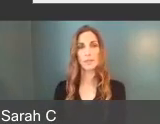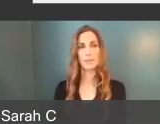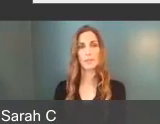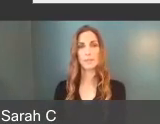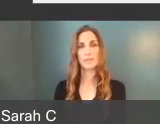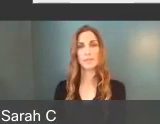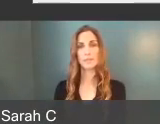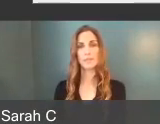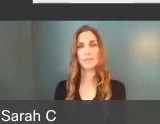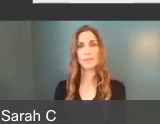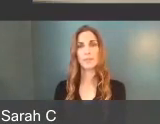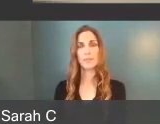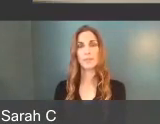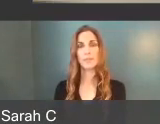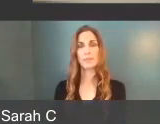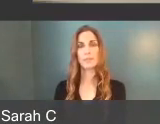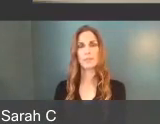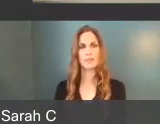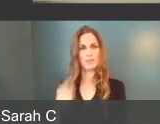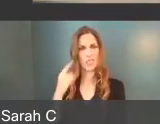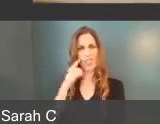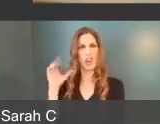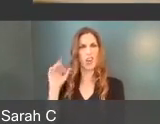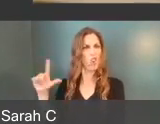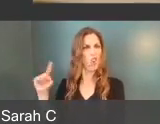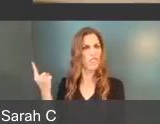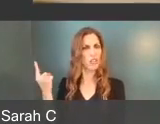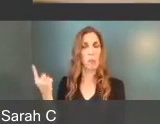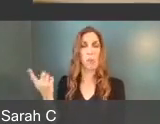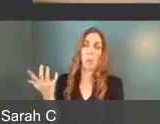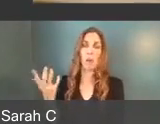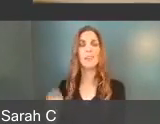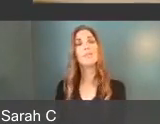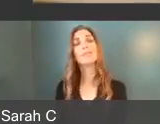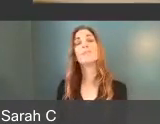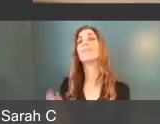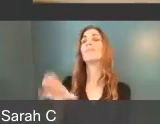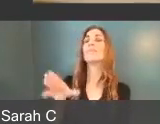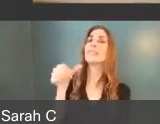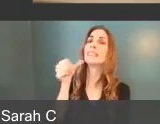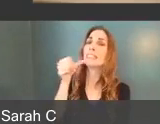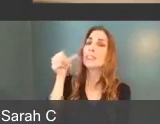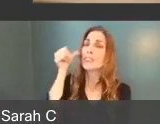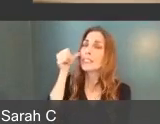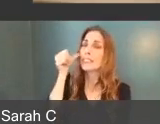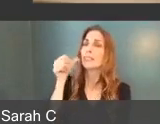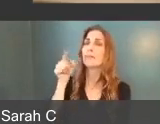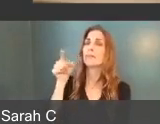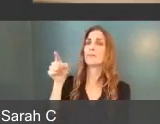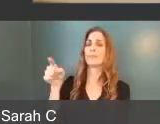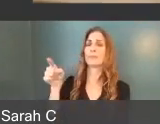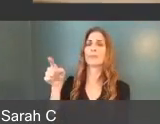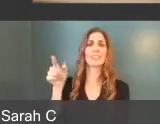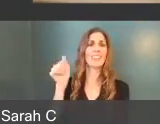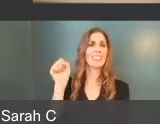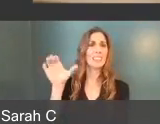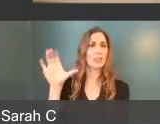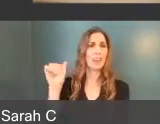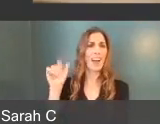[Reporter] I thought Carl was first. Yesterday, HHS Secretary Alex Azar blamed states